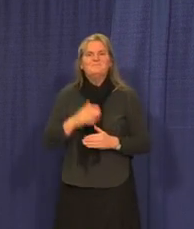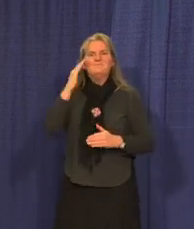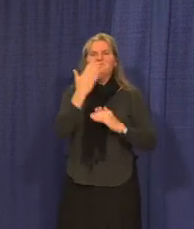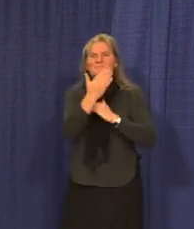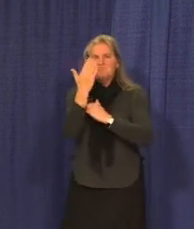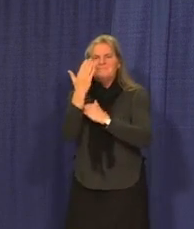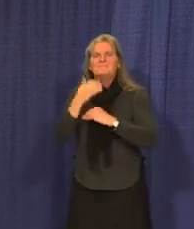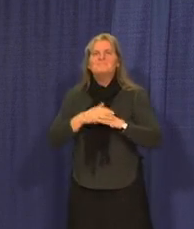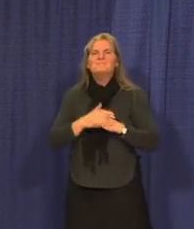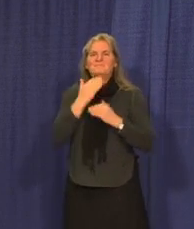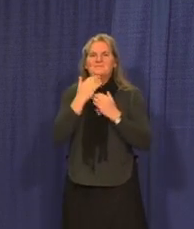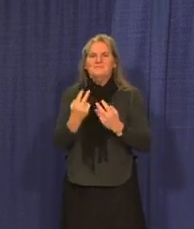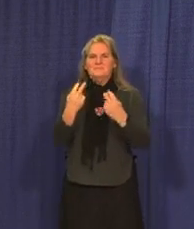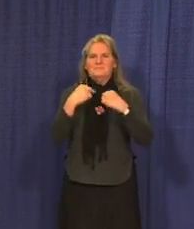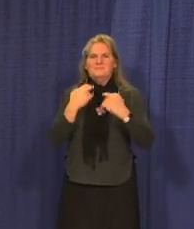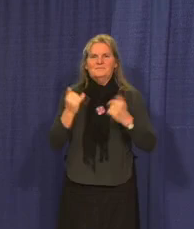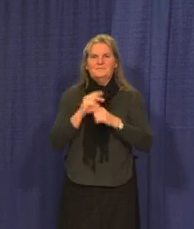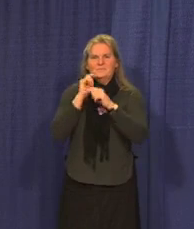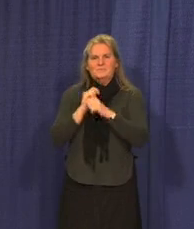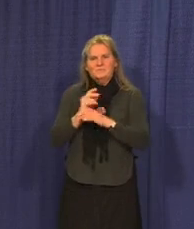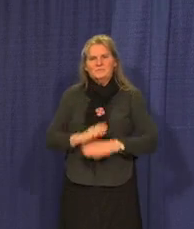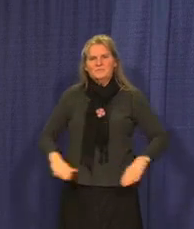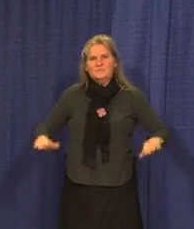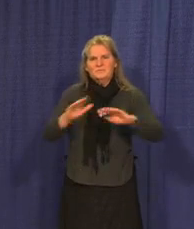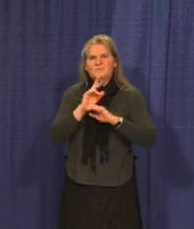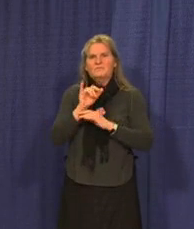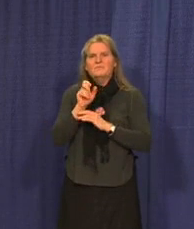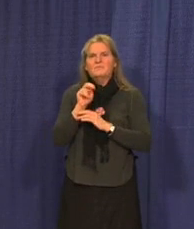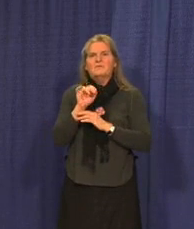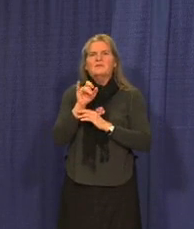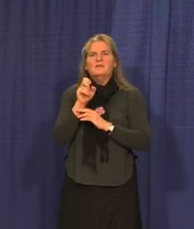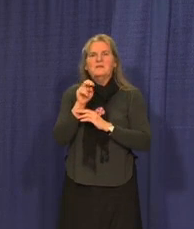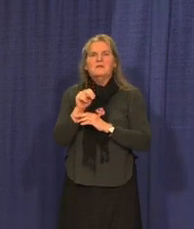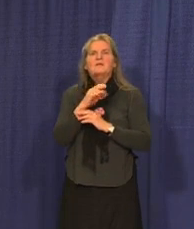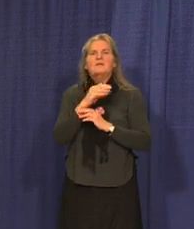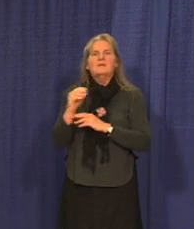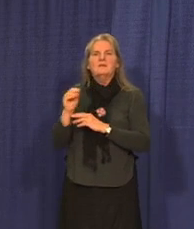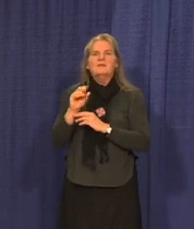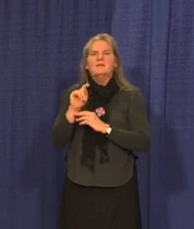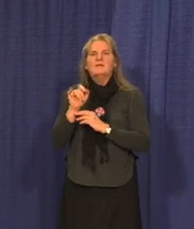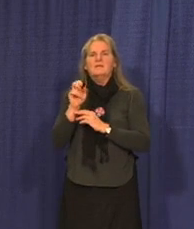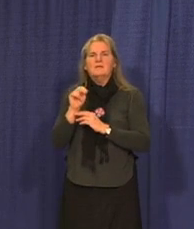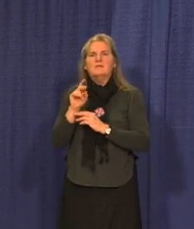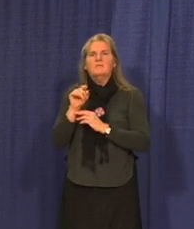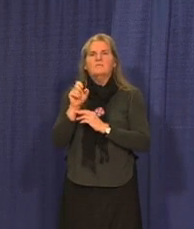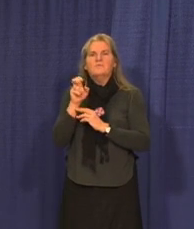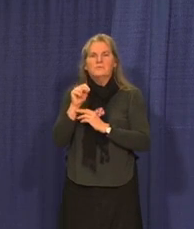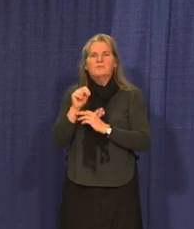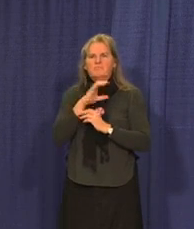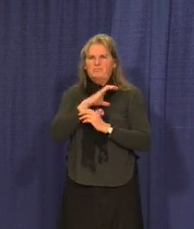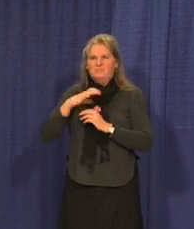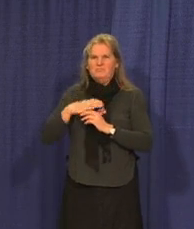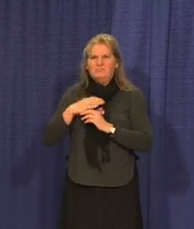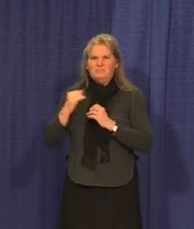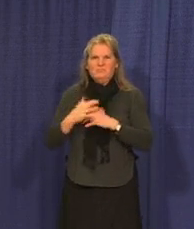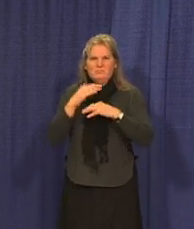Premier Silver? Thank you, that. Hello everybody and thank you for joining us here in the traditional territory of the Kwanlin Dün in the Taa'an